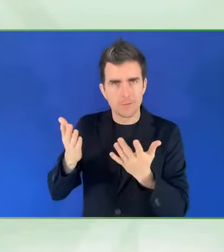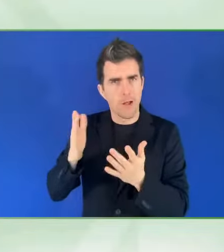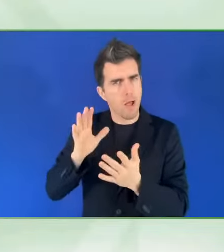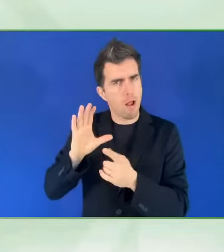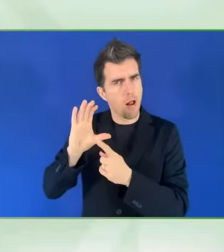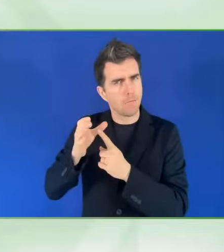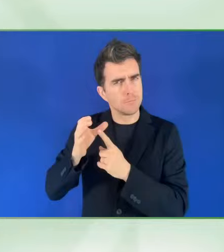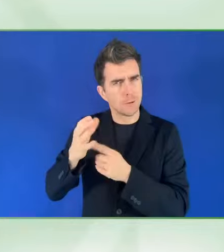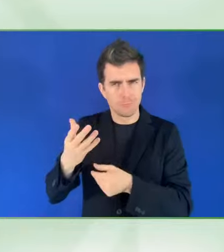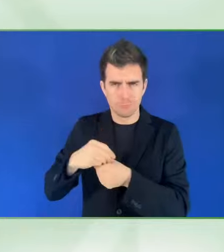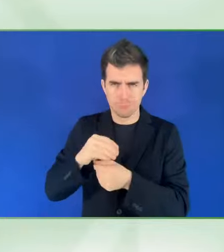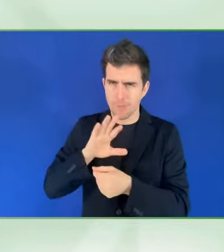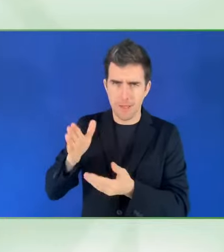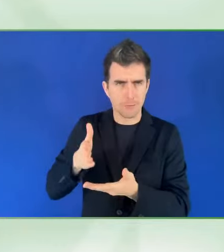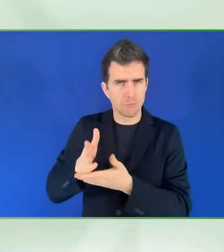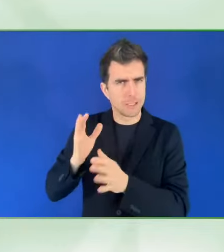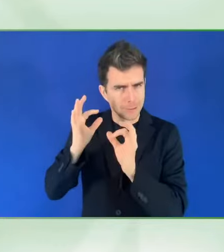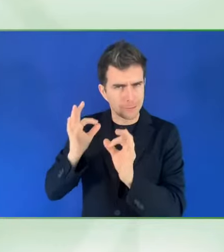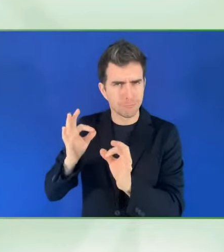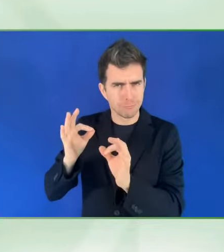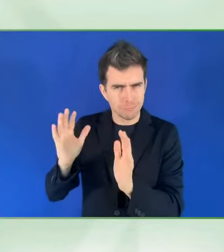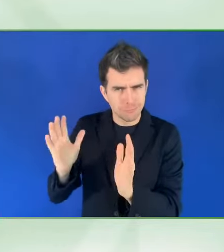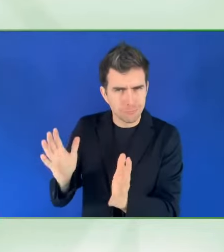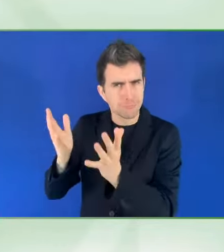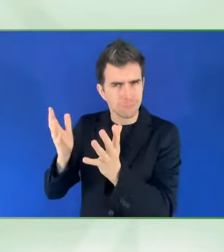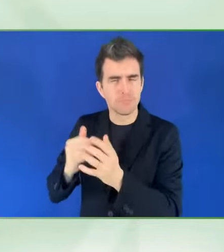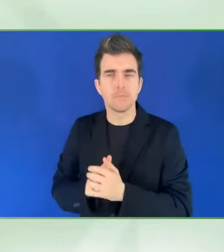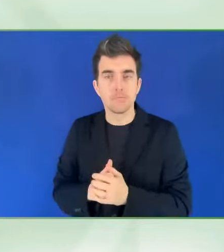the way from Japan, to attend the conference this year.